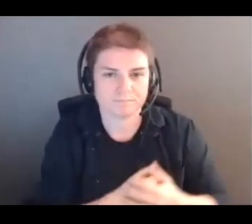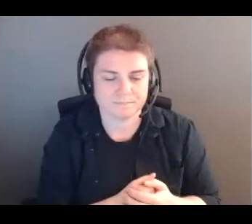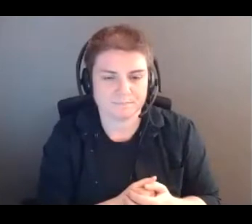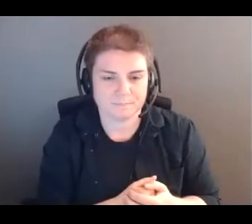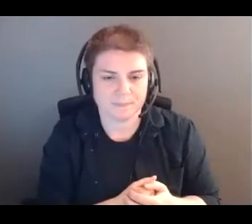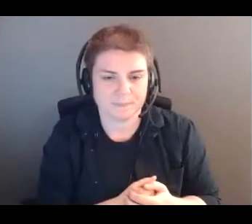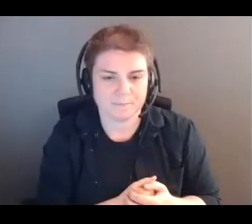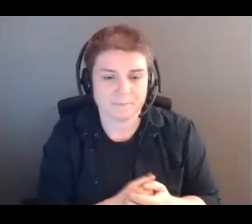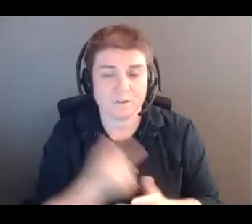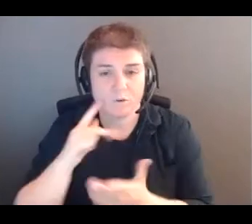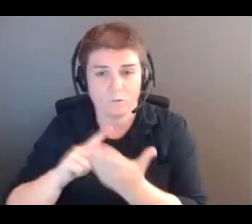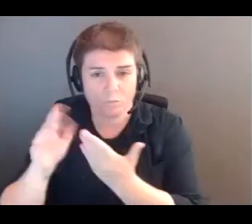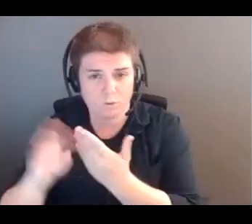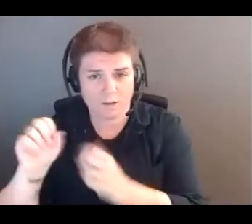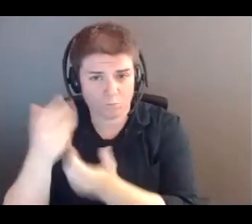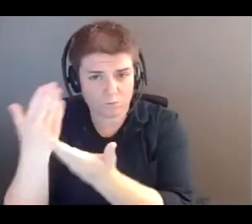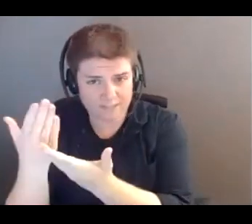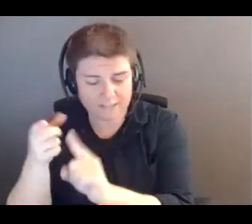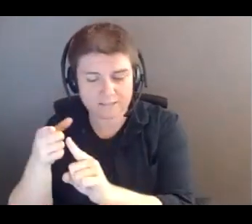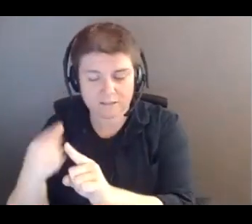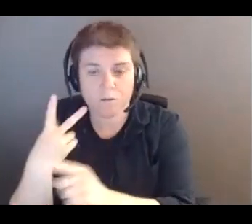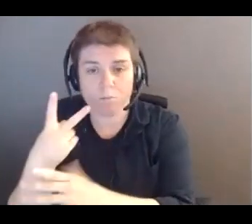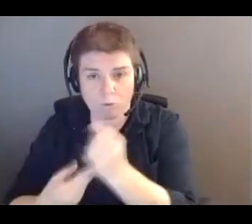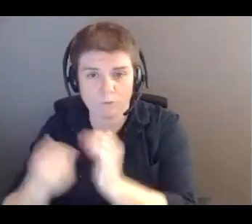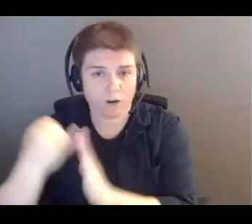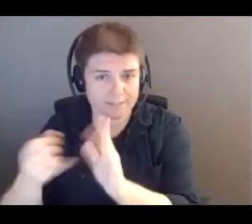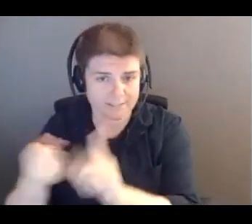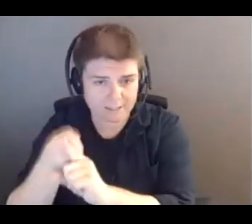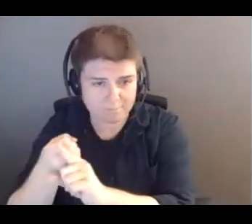Program & Present stream, both artistic impact and community connection are weighted